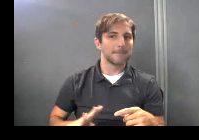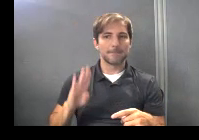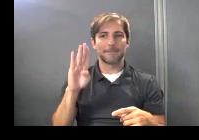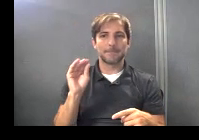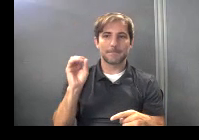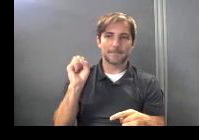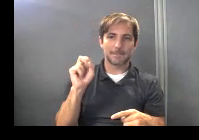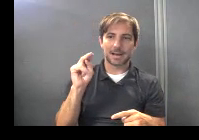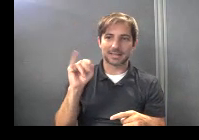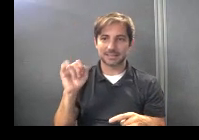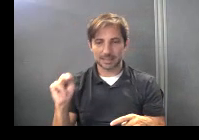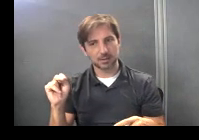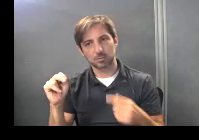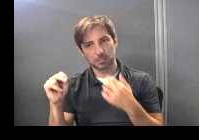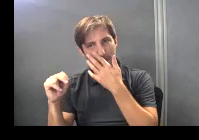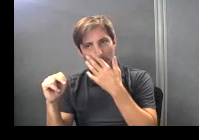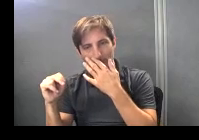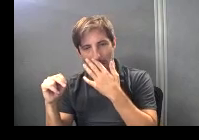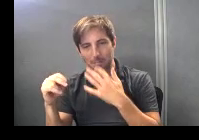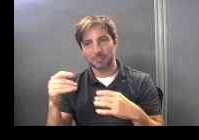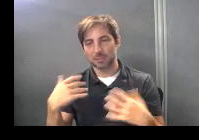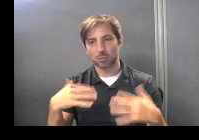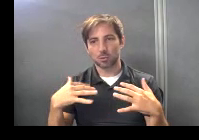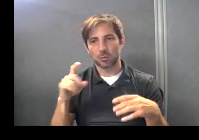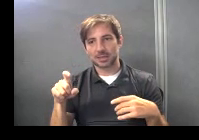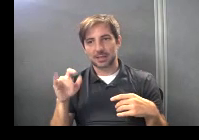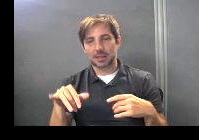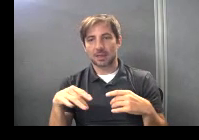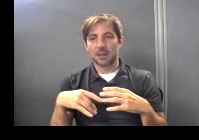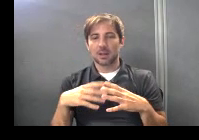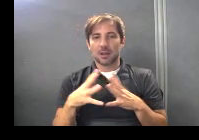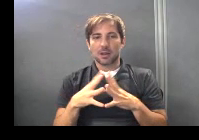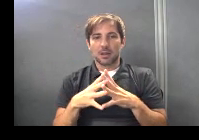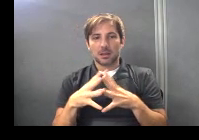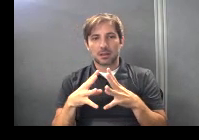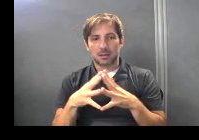YOU WILL FIND OUT WHY. WE WOULD LIKE TO ANNOUNCE THAT MINDSEYE IS